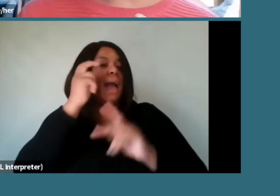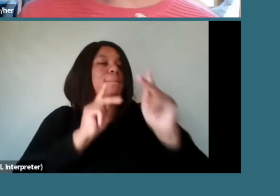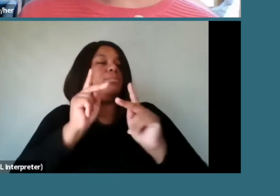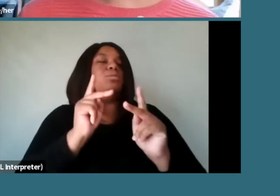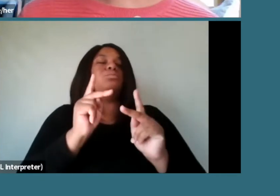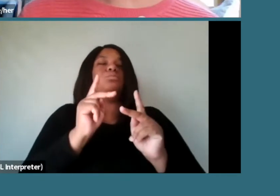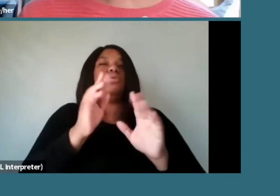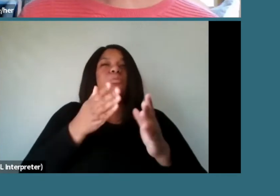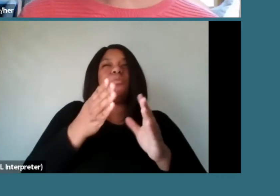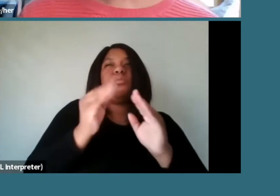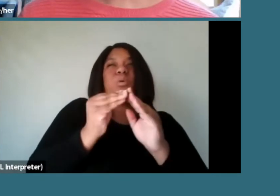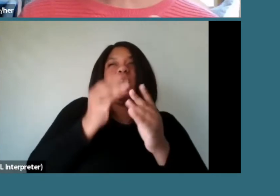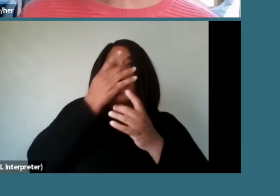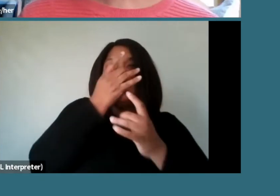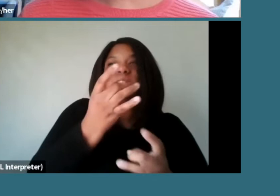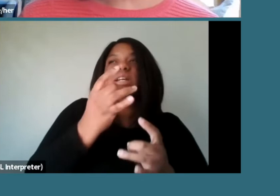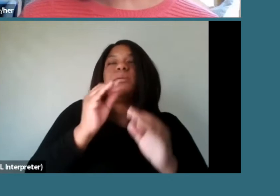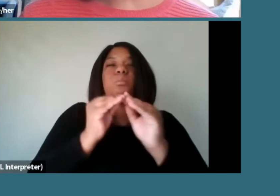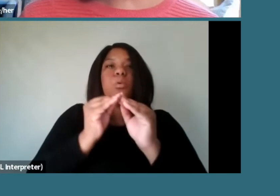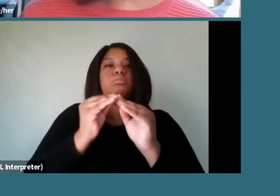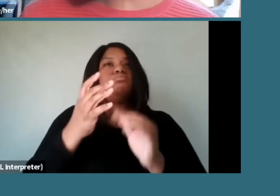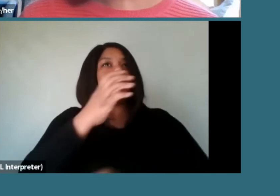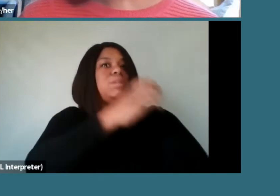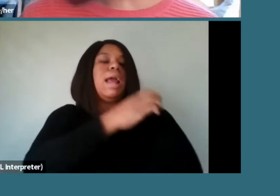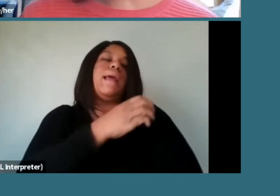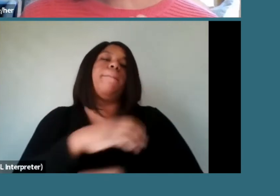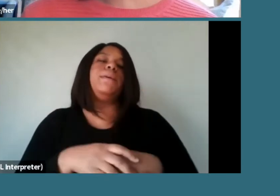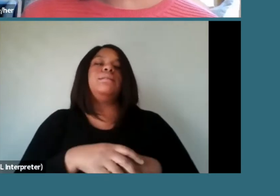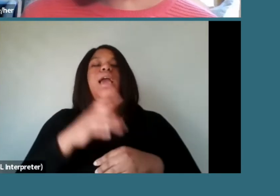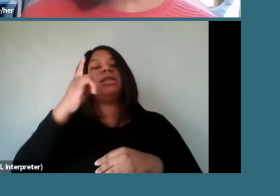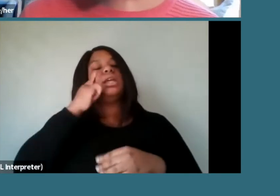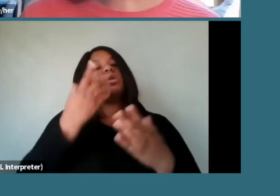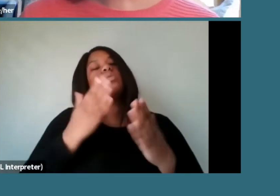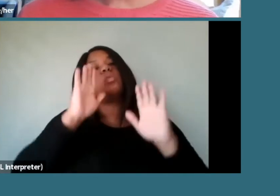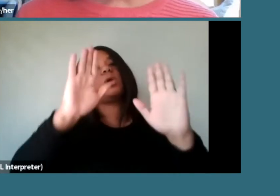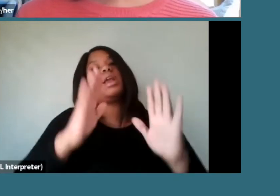I think that a really great resource that helped me so much to understand why